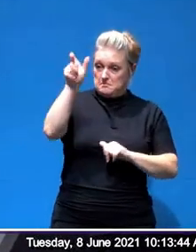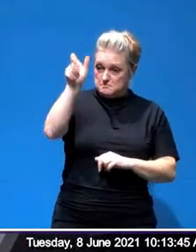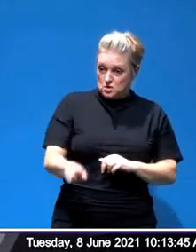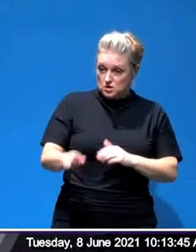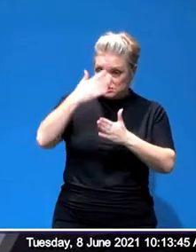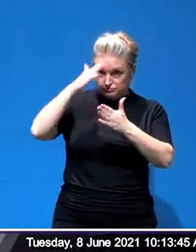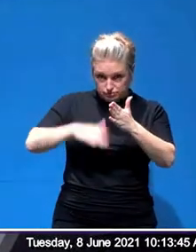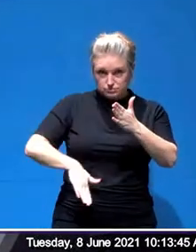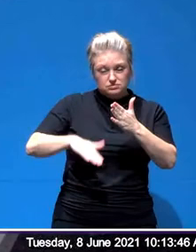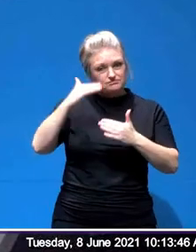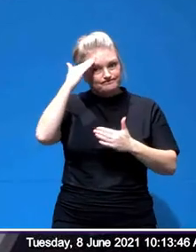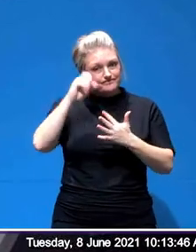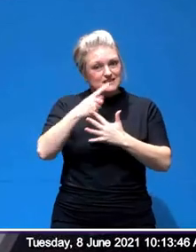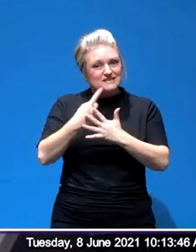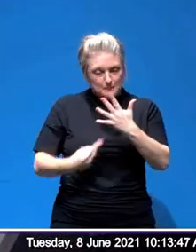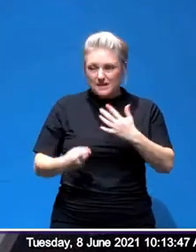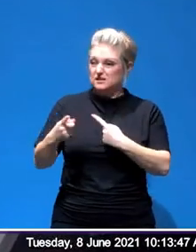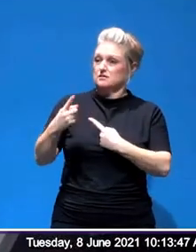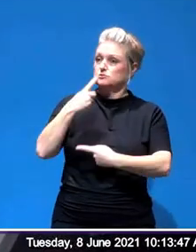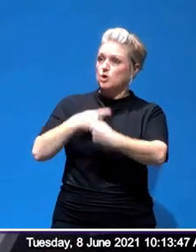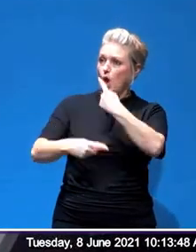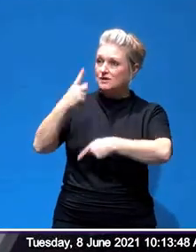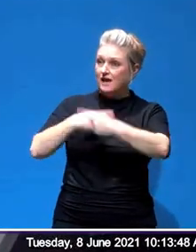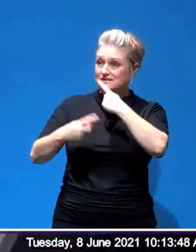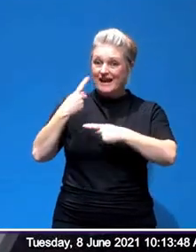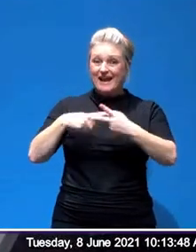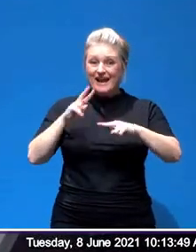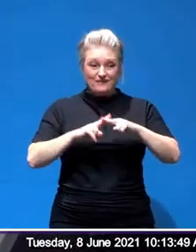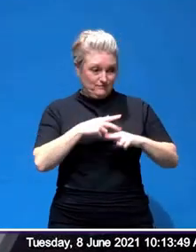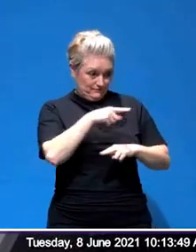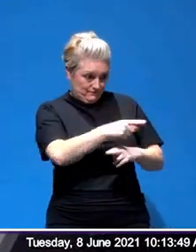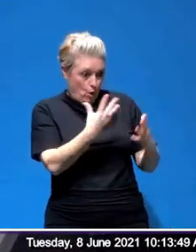the twins would be in peril if Daniel were to remain in our family home.